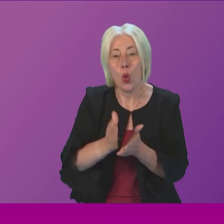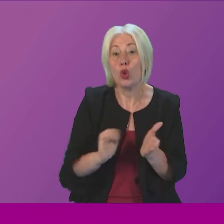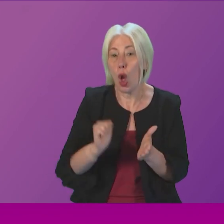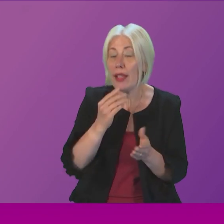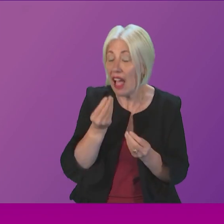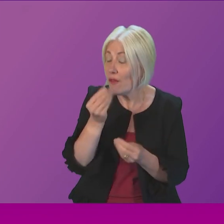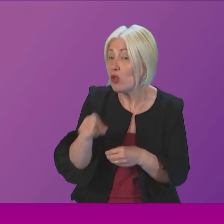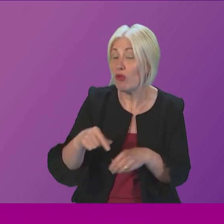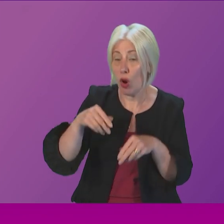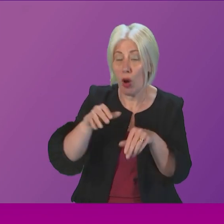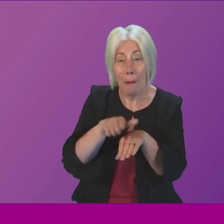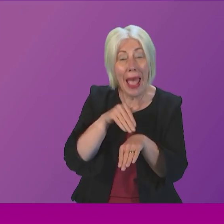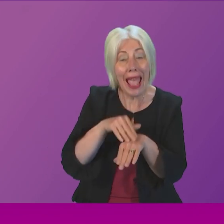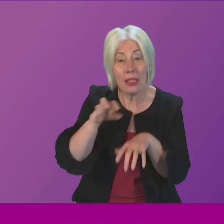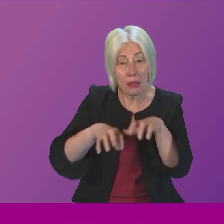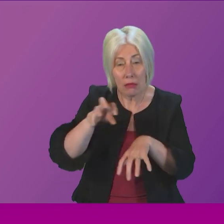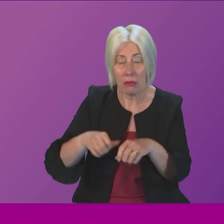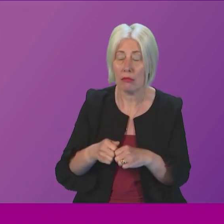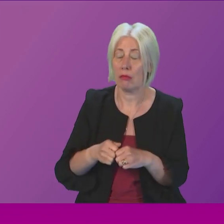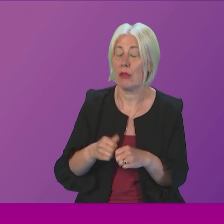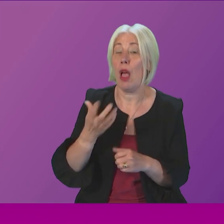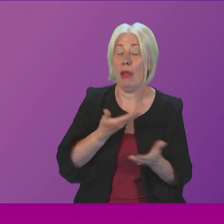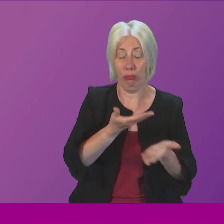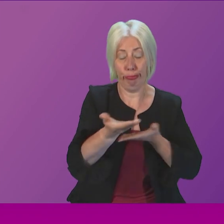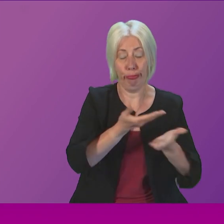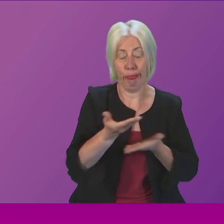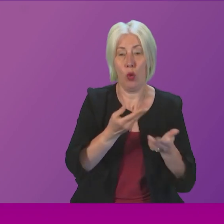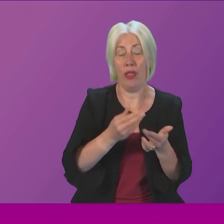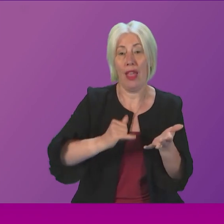Officials hold regular meetings with the Scottish SPCA to discuss current issues and to provide